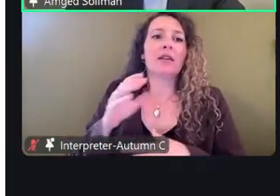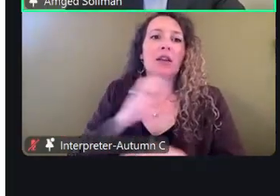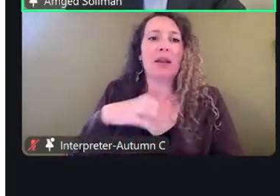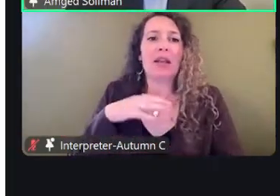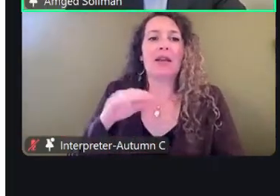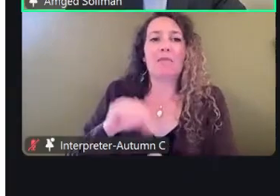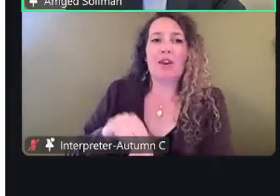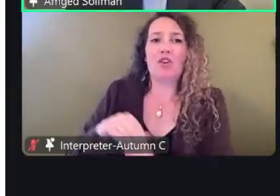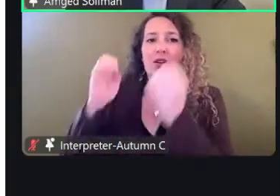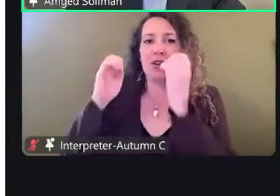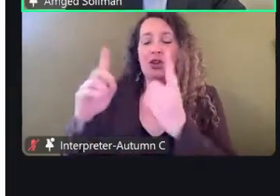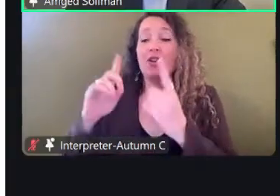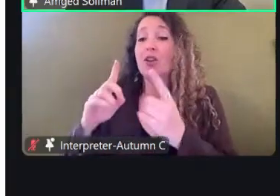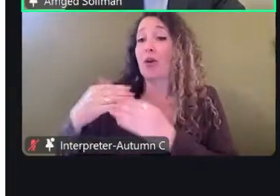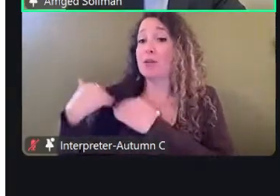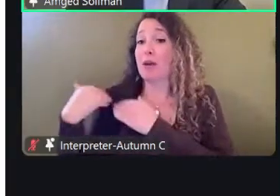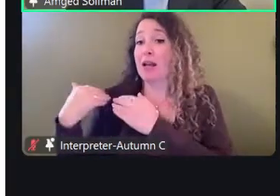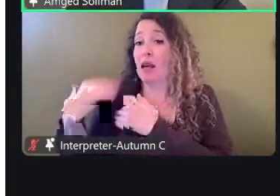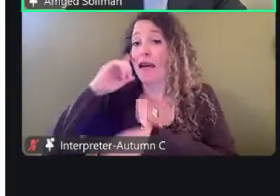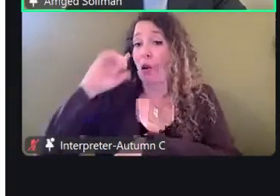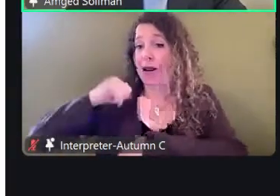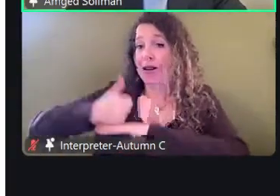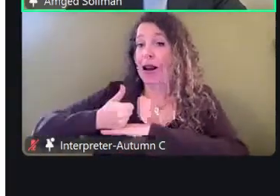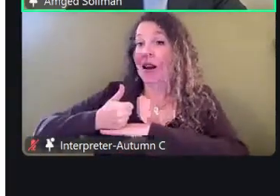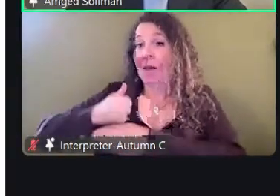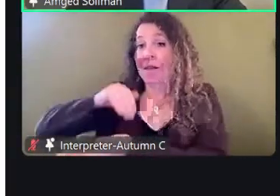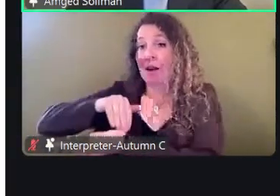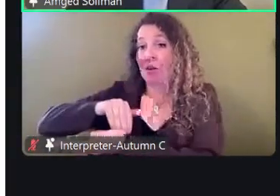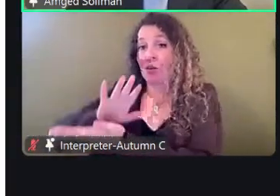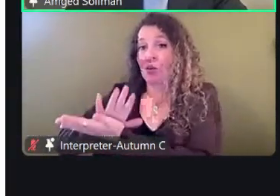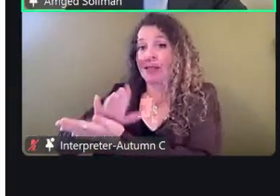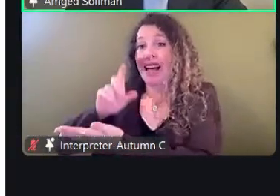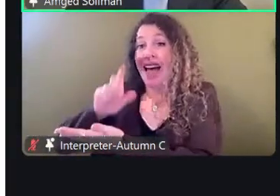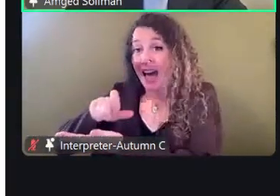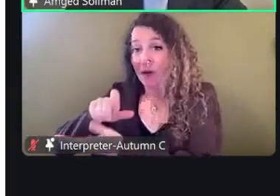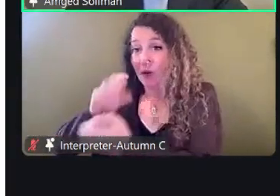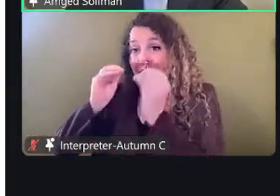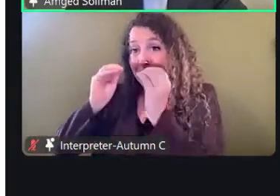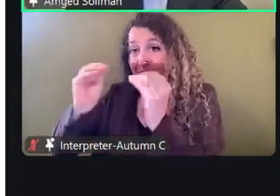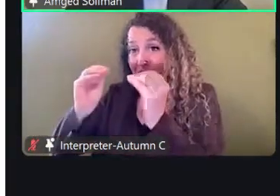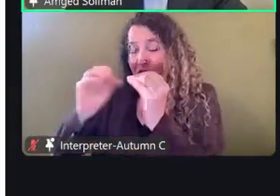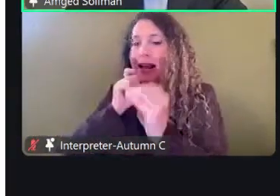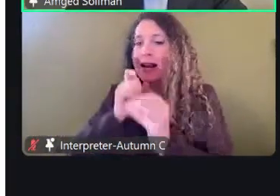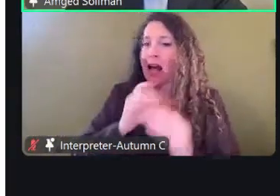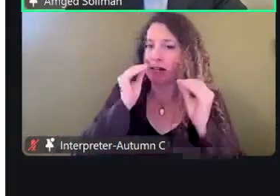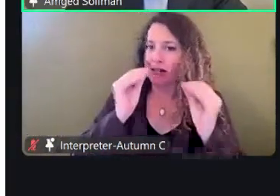for setting the standards of what medical schools have to teach and not teach. uh we approached